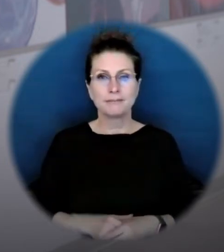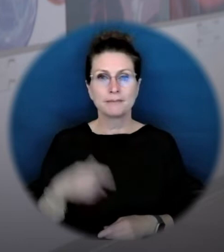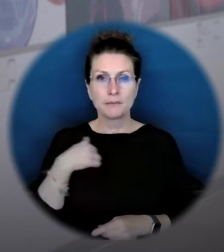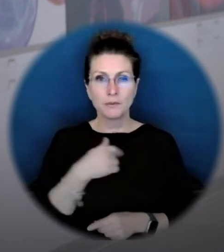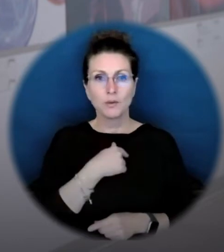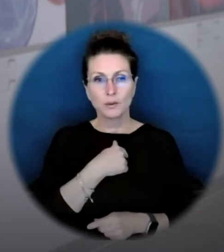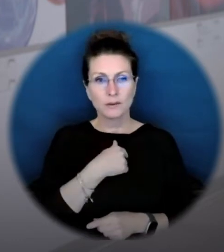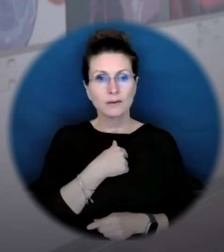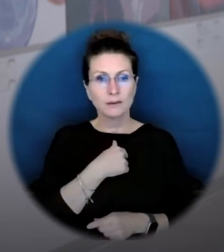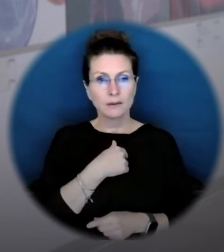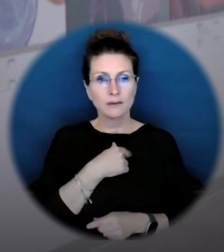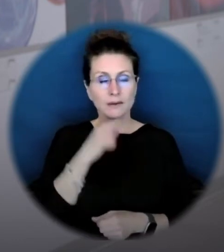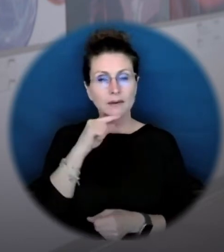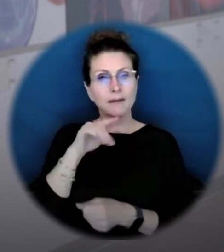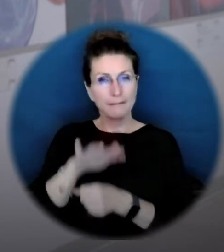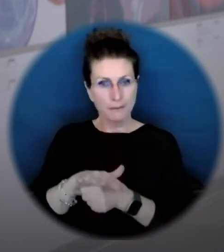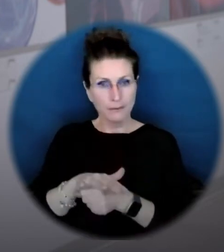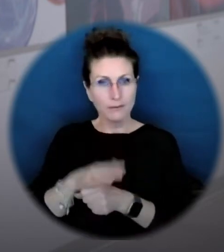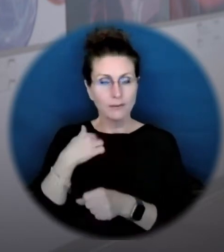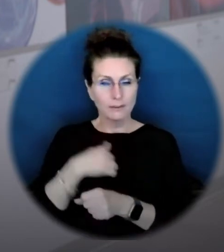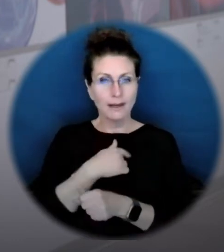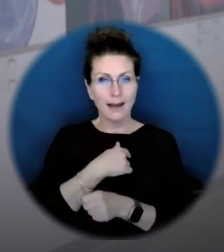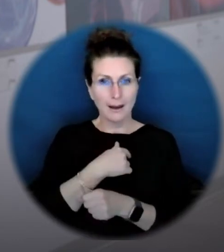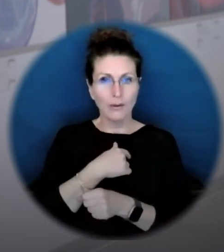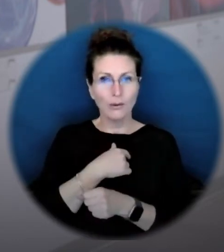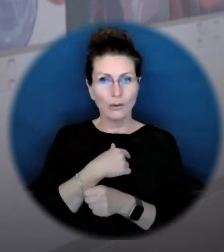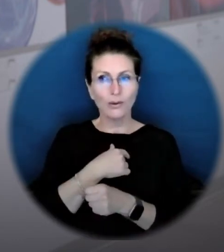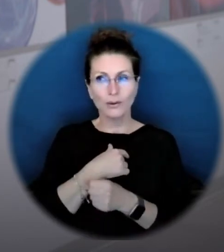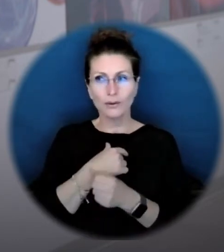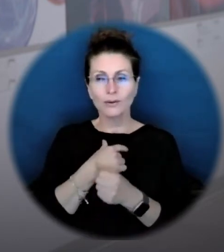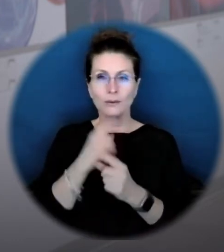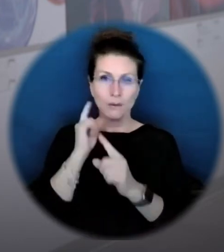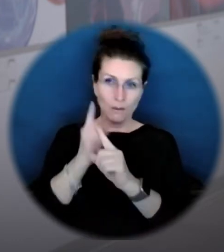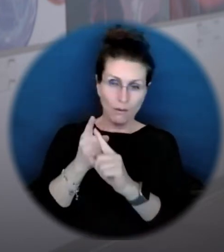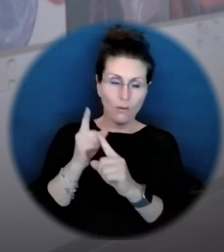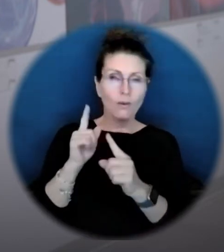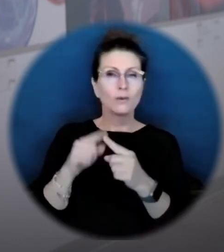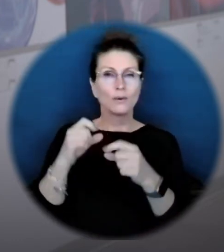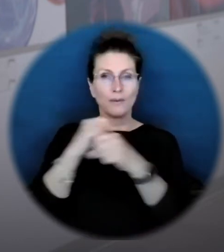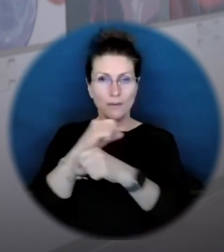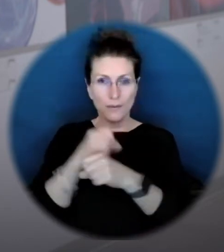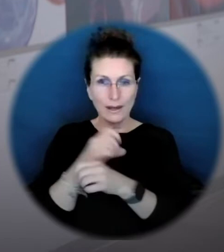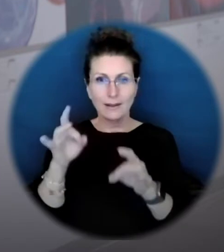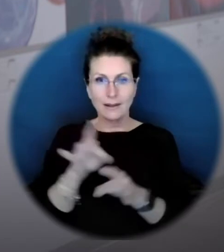And we affirm our commitment to fight the hatred that led to this tragedy.